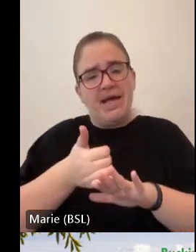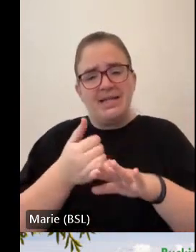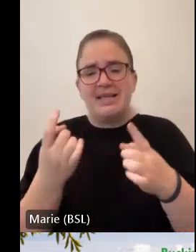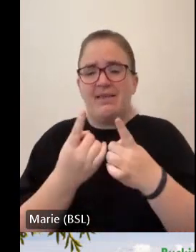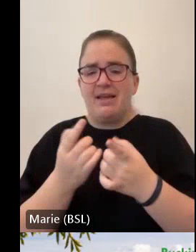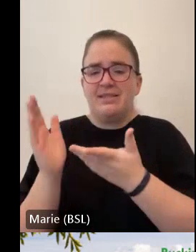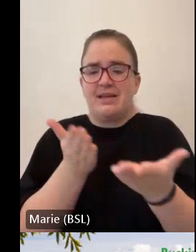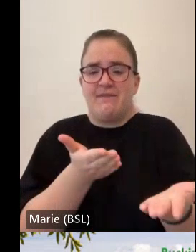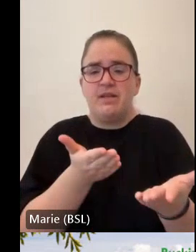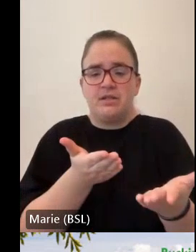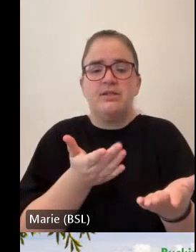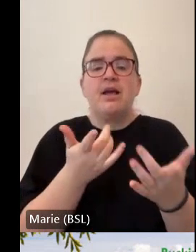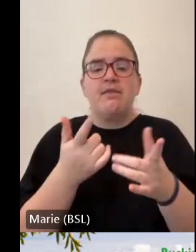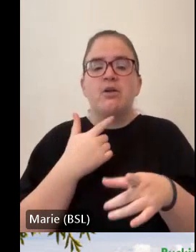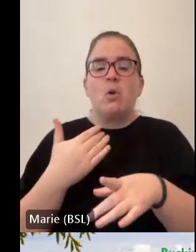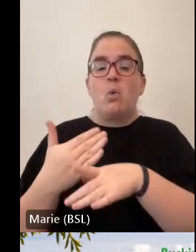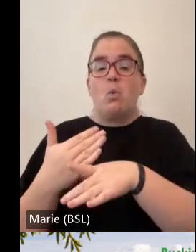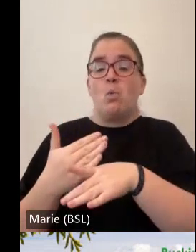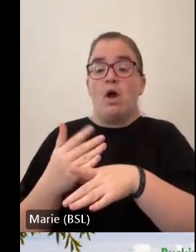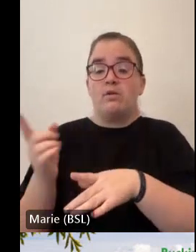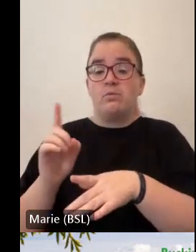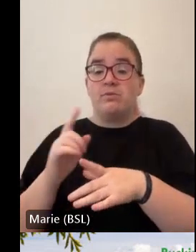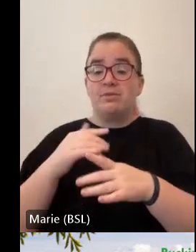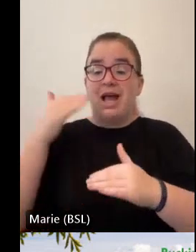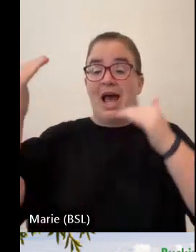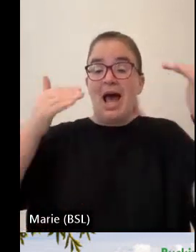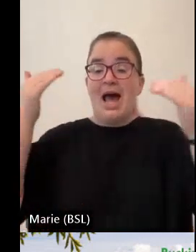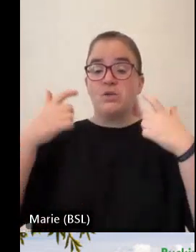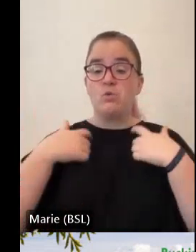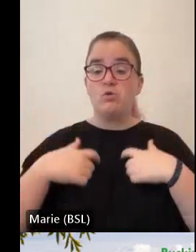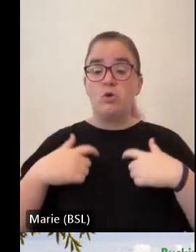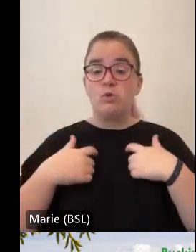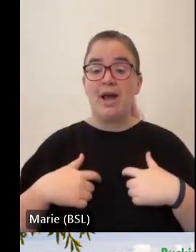provided and then we work with adult social care to ensure that